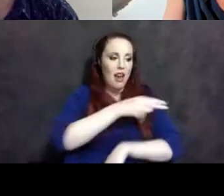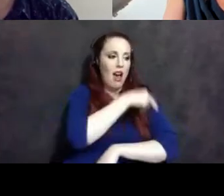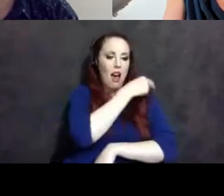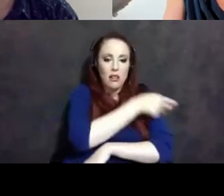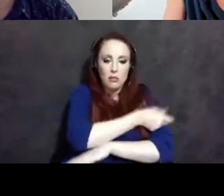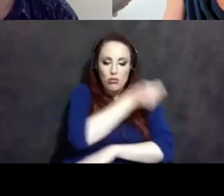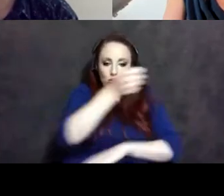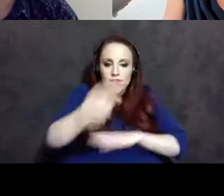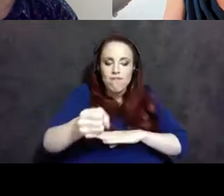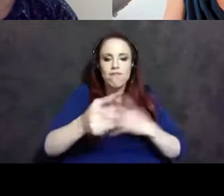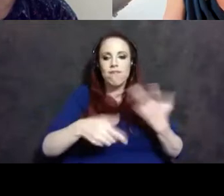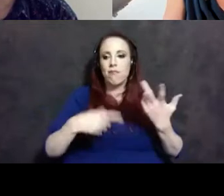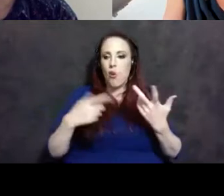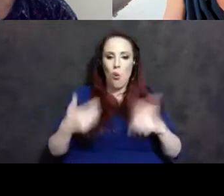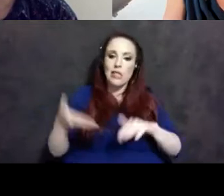lives taken away from us because of that.